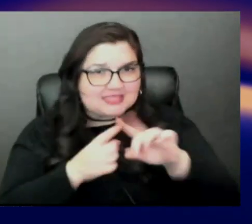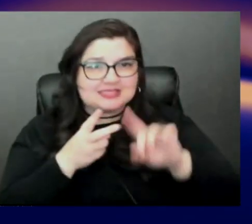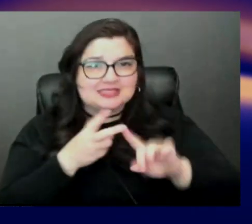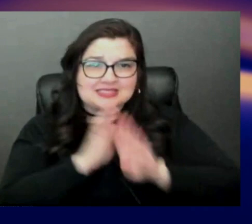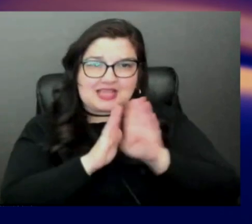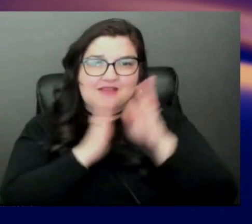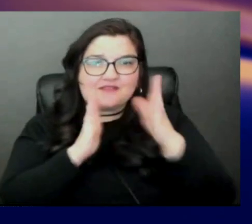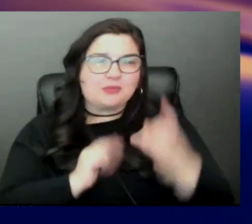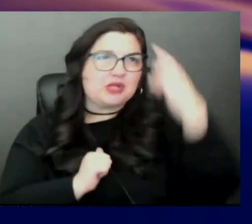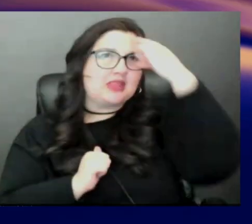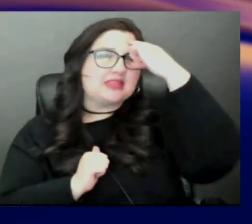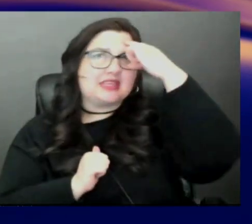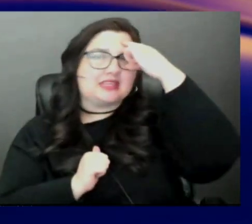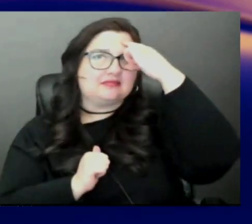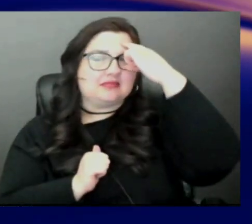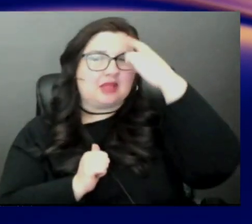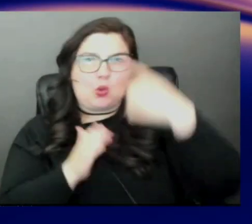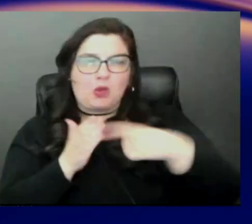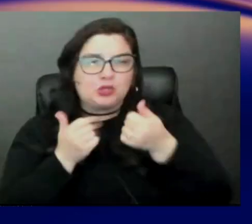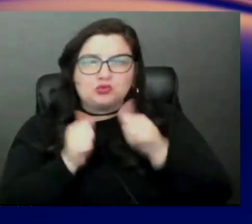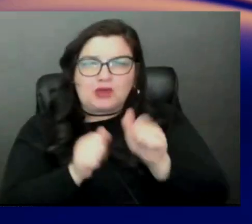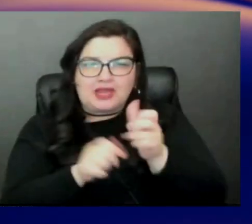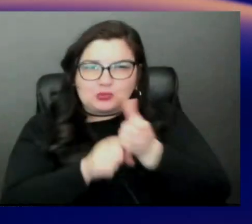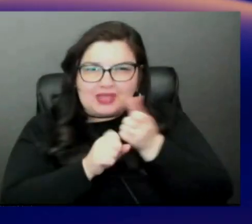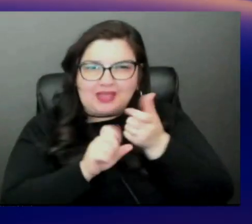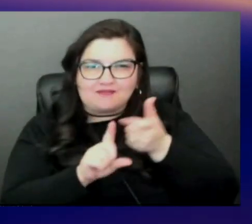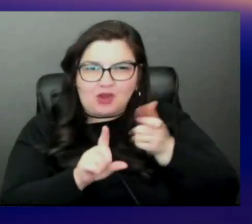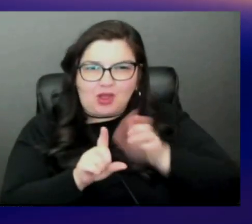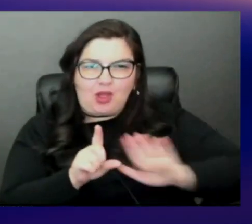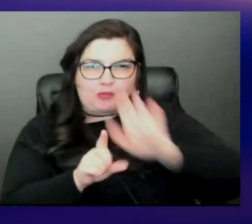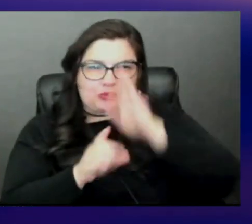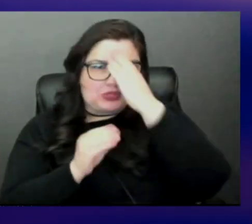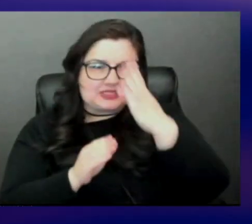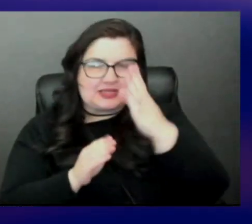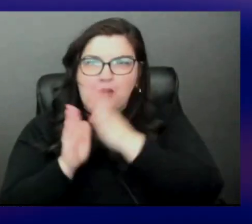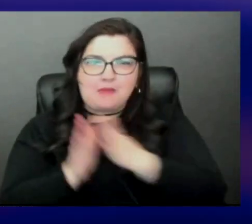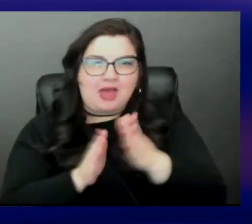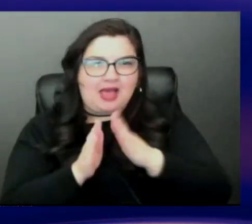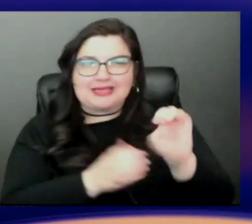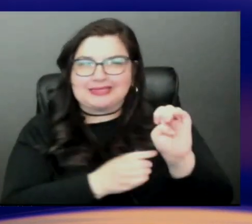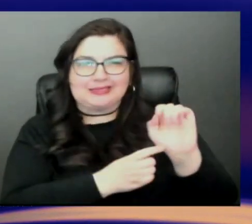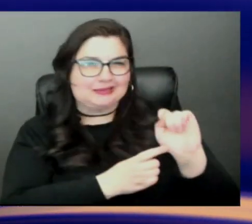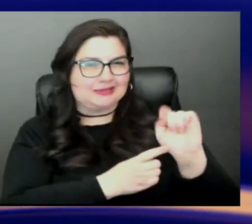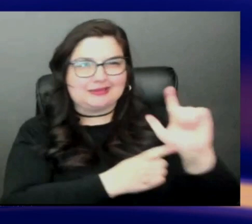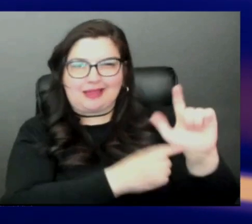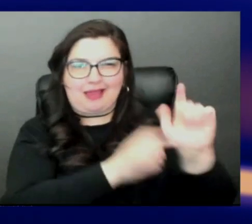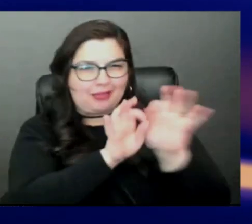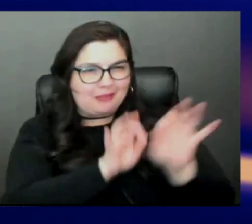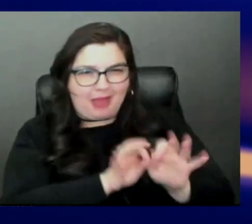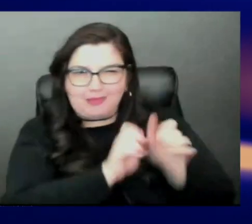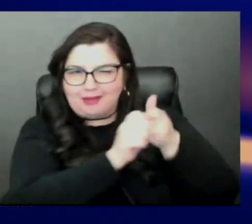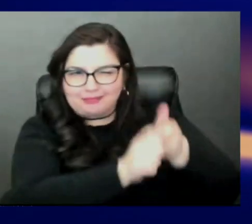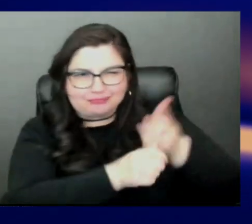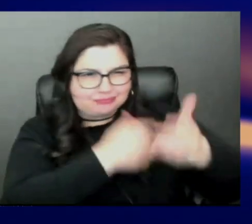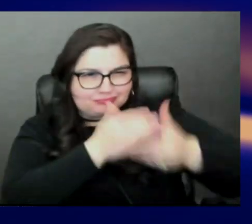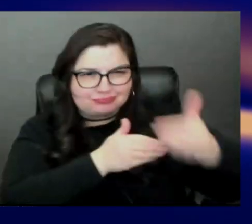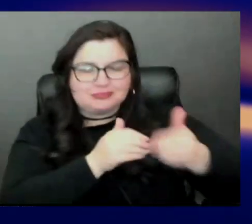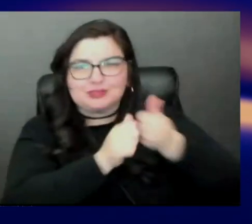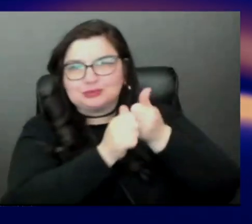what are the insights you're trying to get out of your data and not really plan for building ETL pipelines to extract, copy, duplicate, massage, all of that